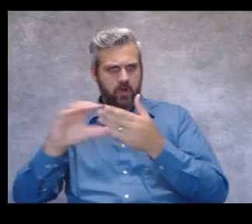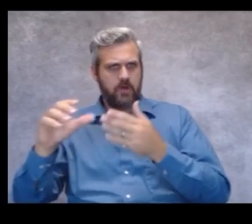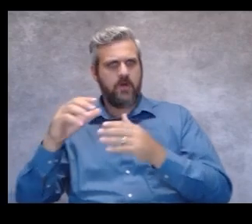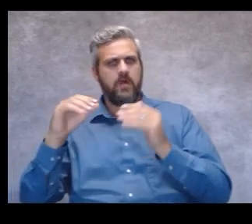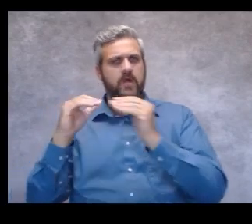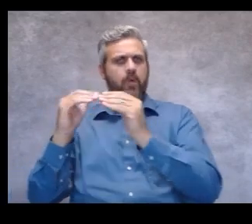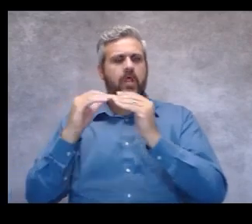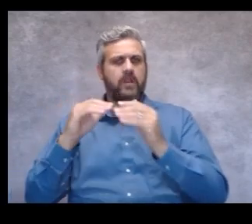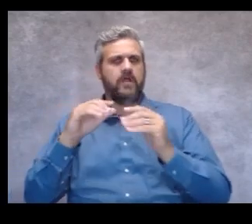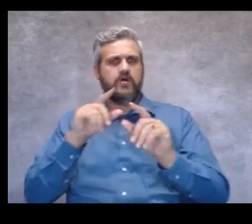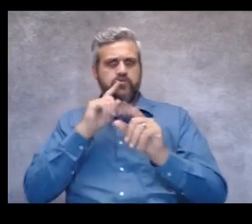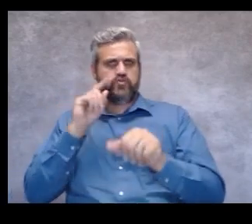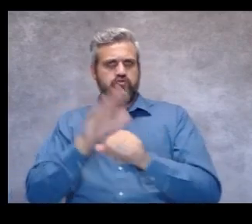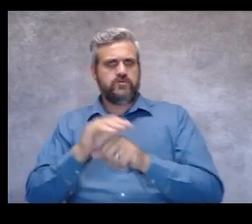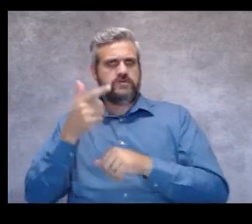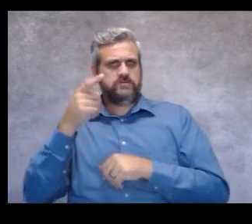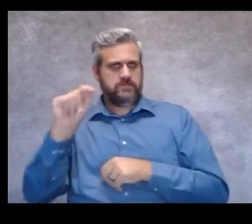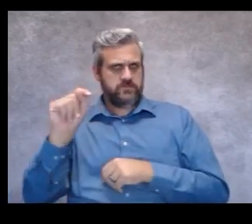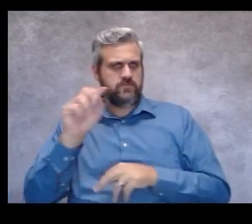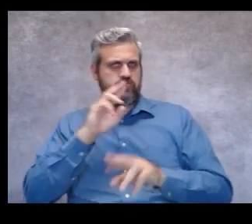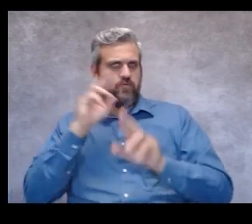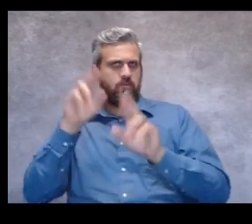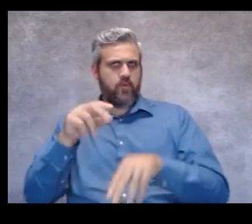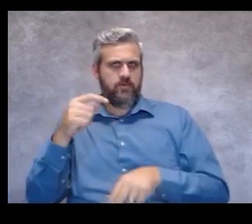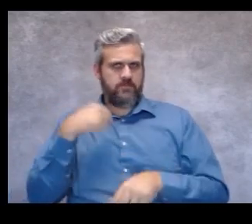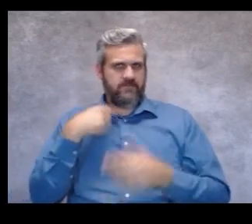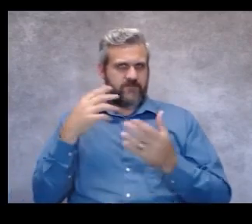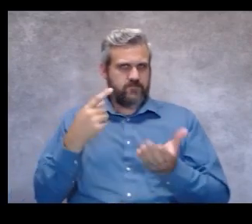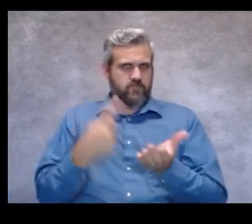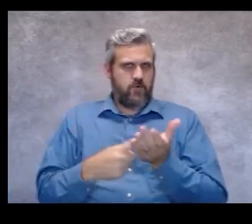gifted and talented report that I talked about earlier.